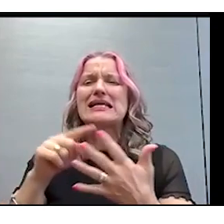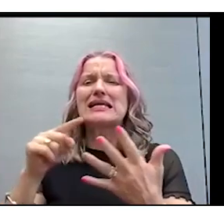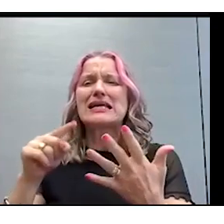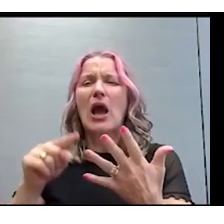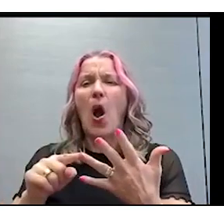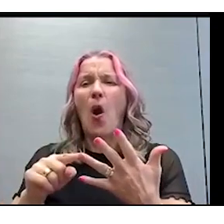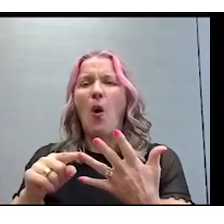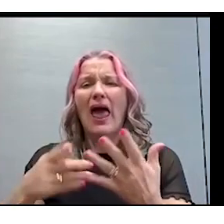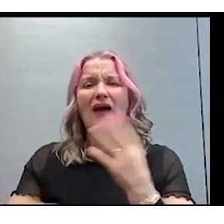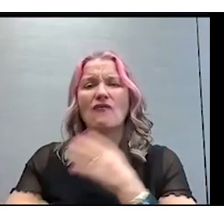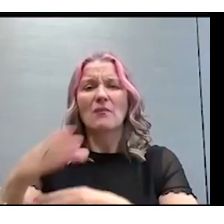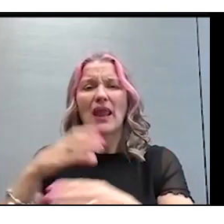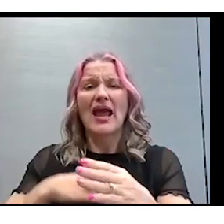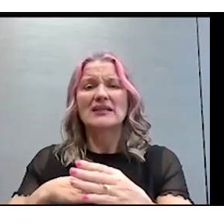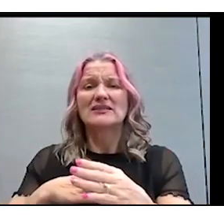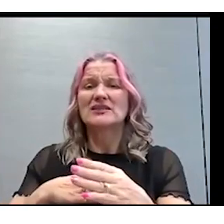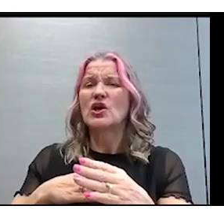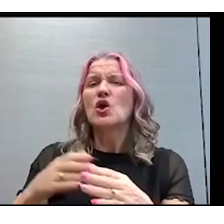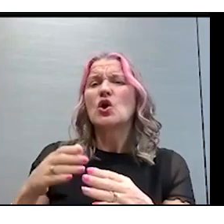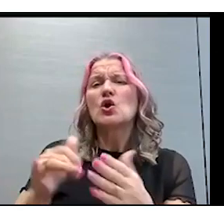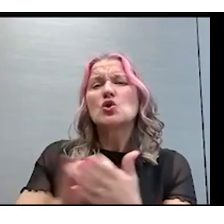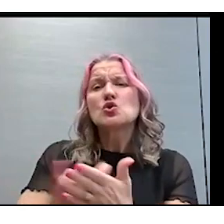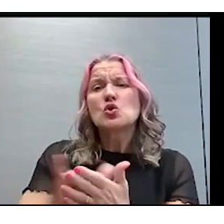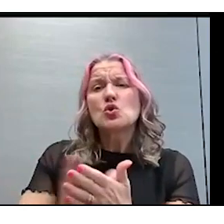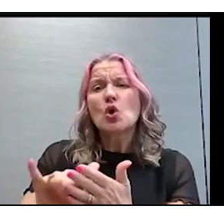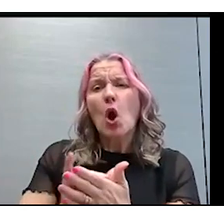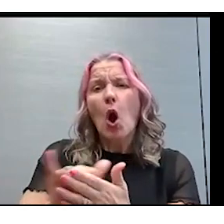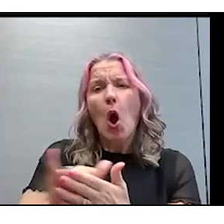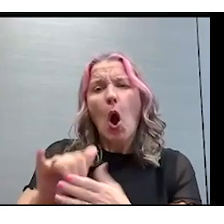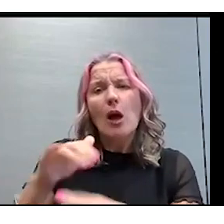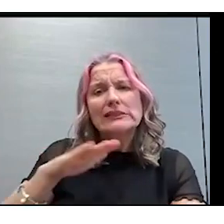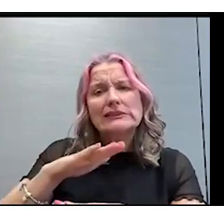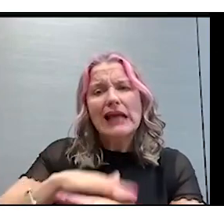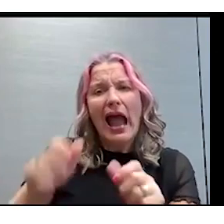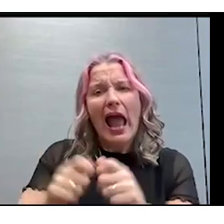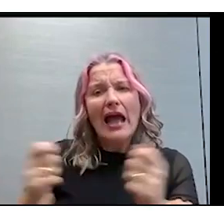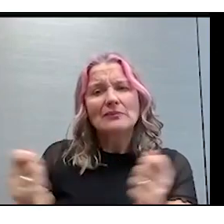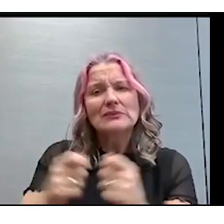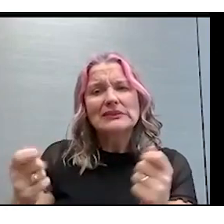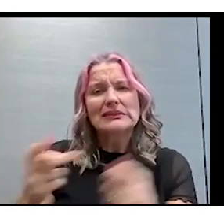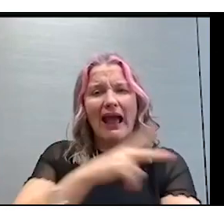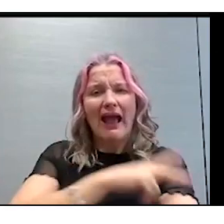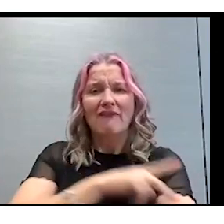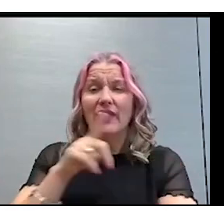Times staff that were striking at the time. And that caused a lot of controversy in terms